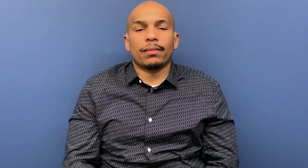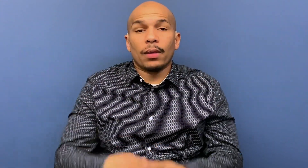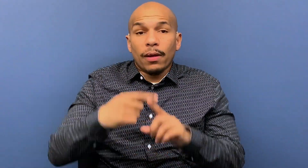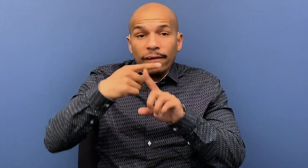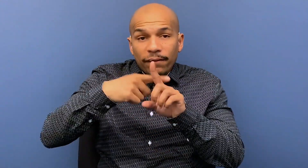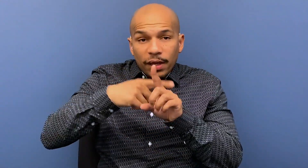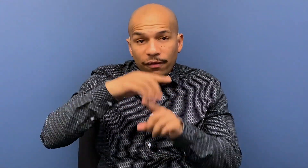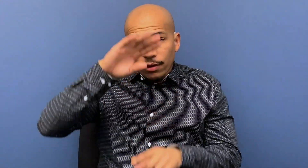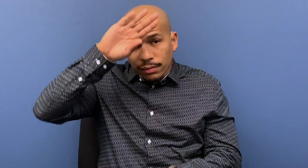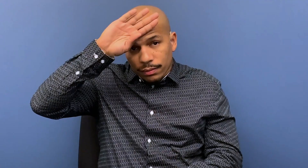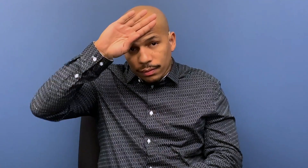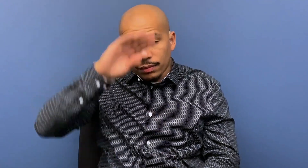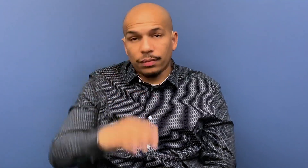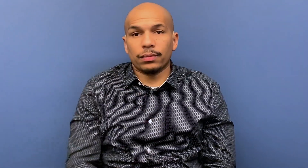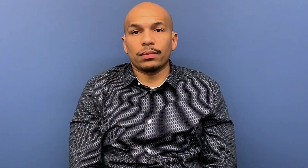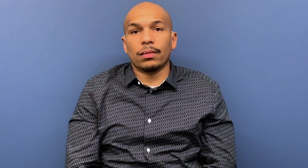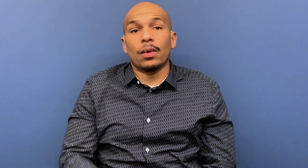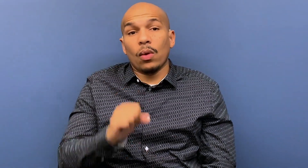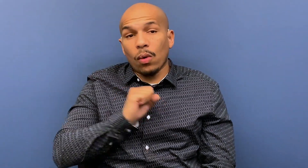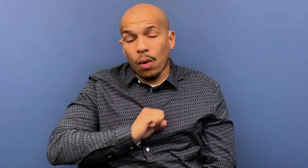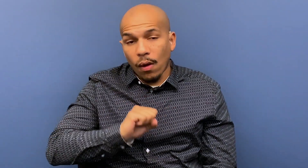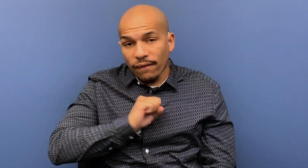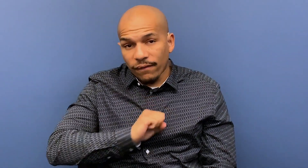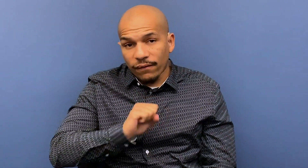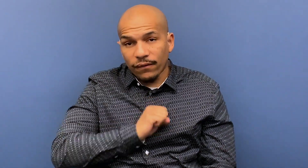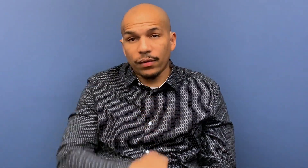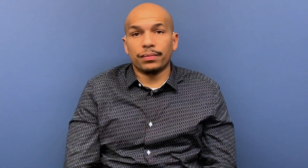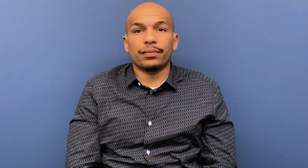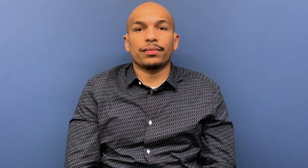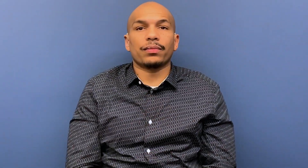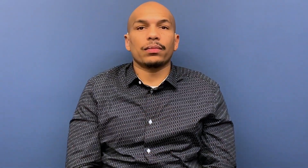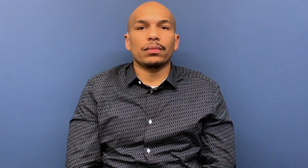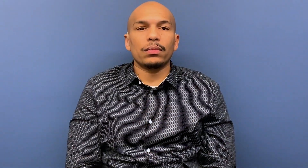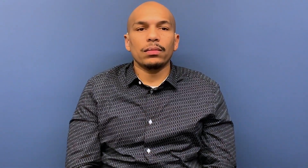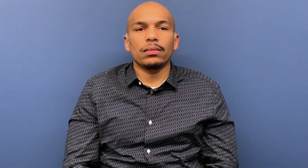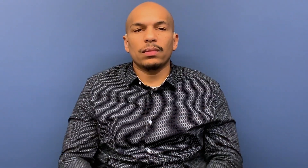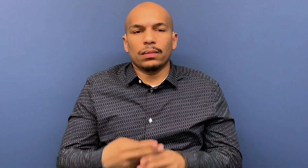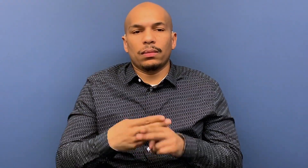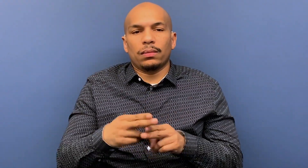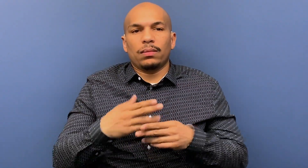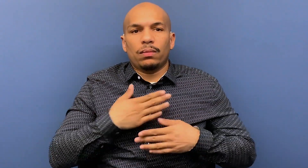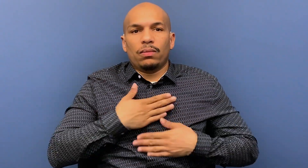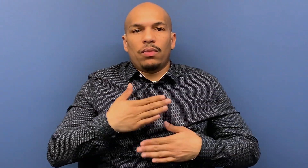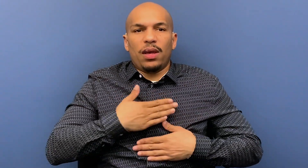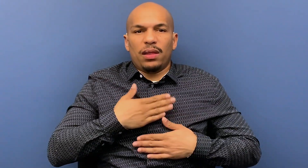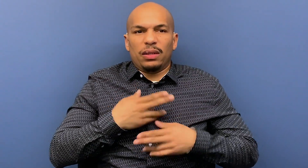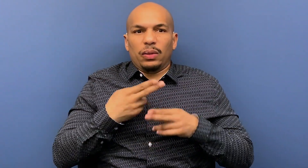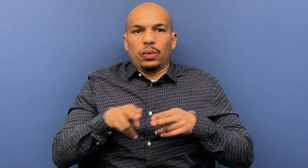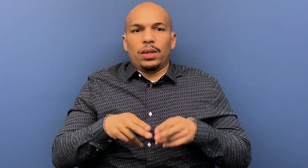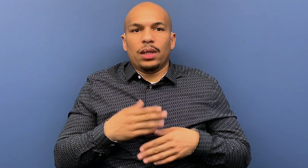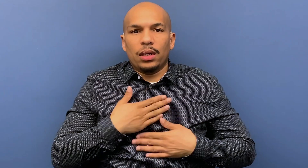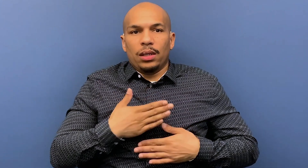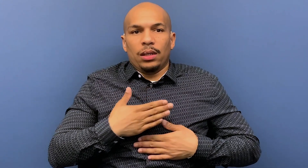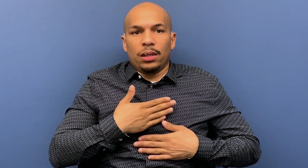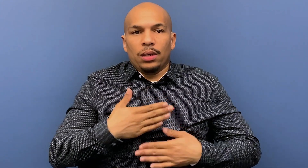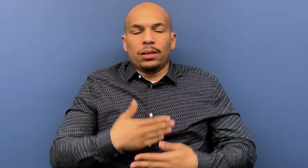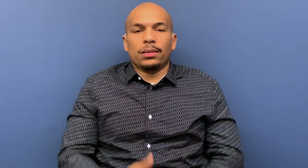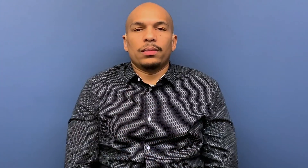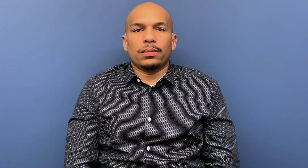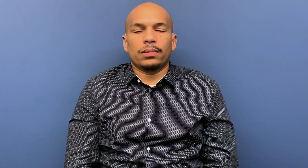fever, cough, and shortness of breath.